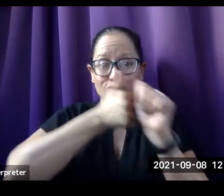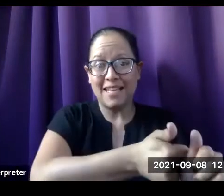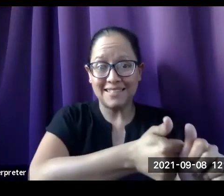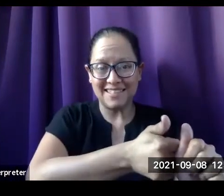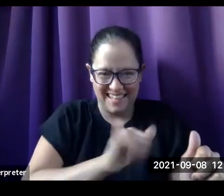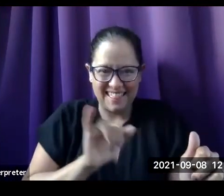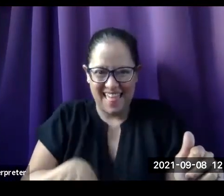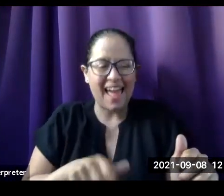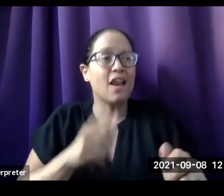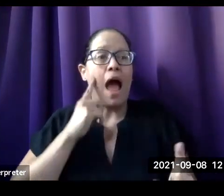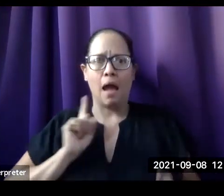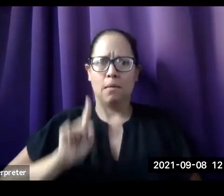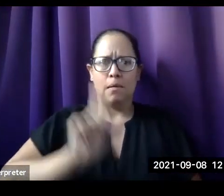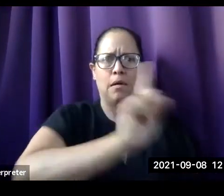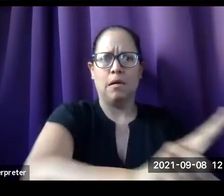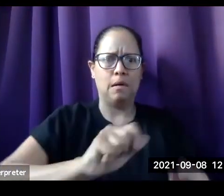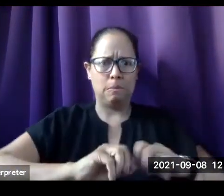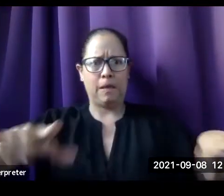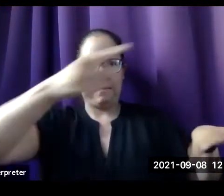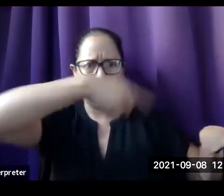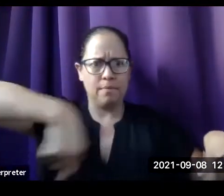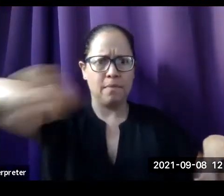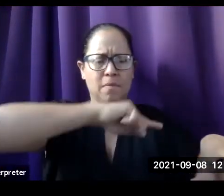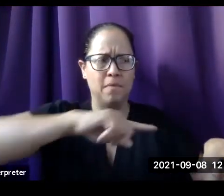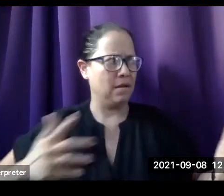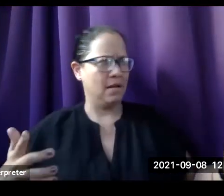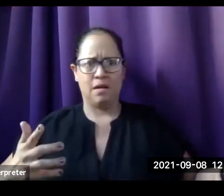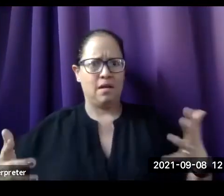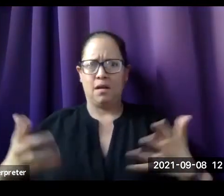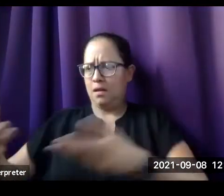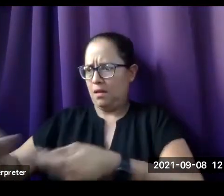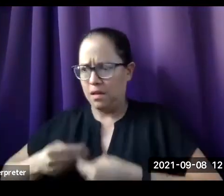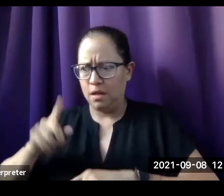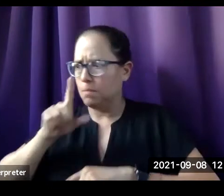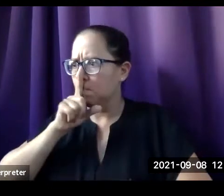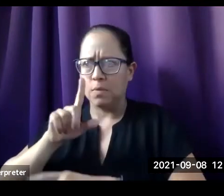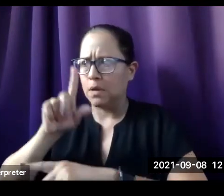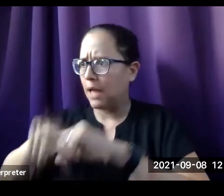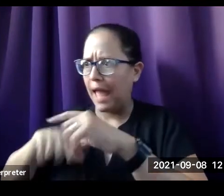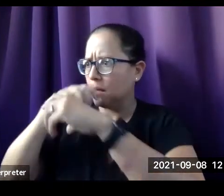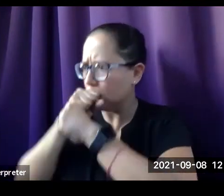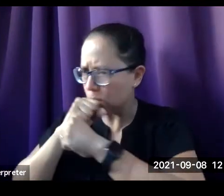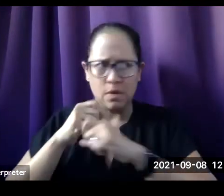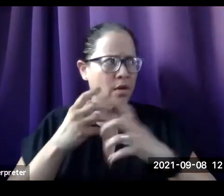the government, or worse, Become a commercial product puts us all into disadvantage.